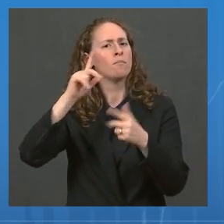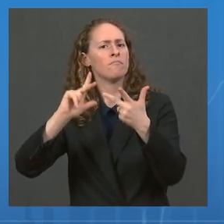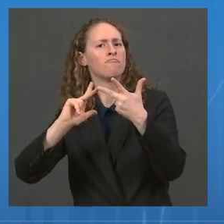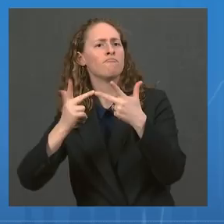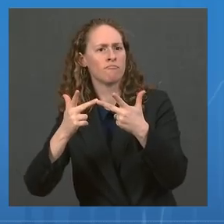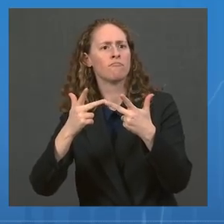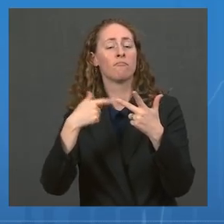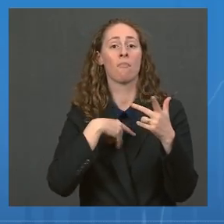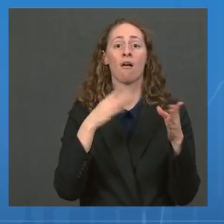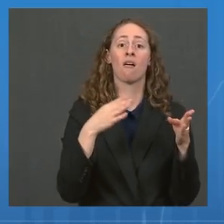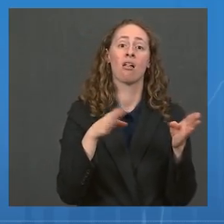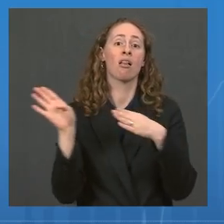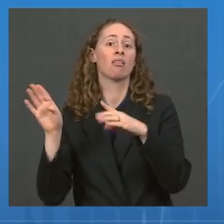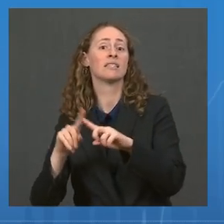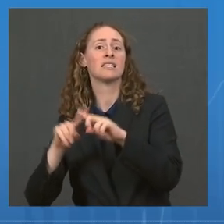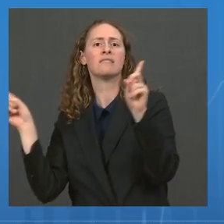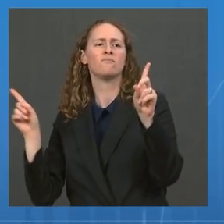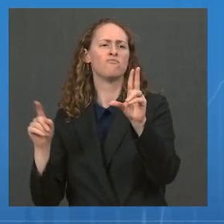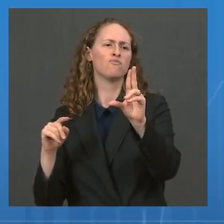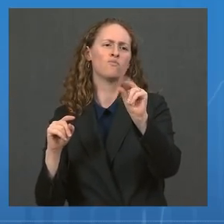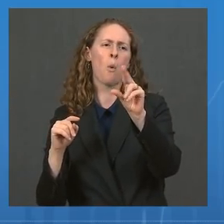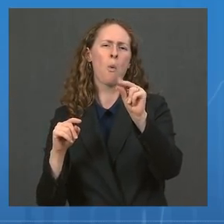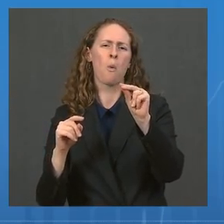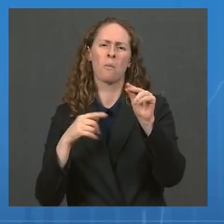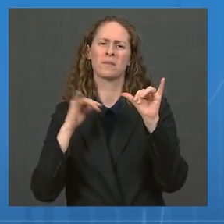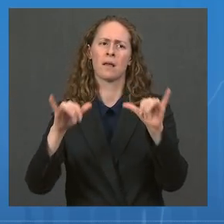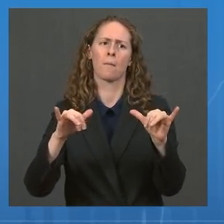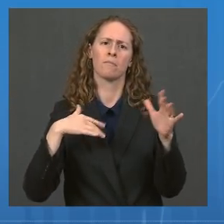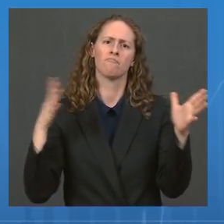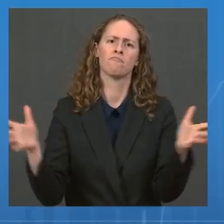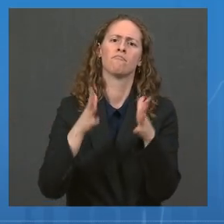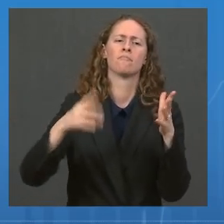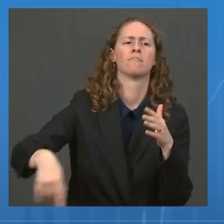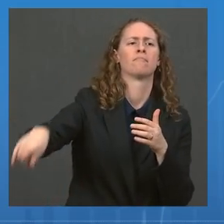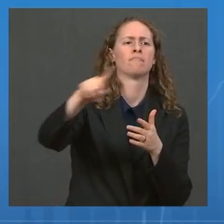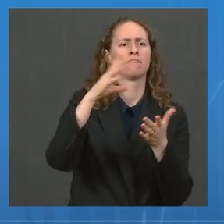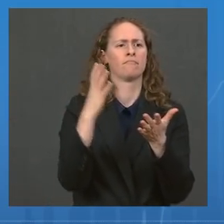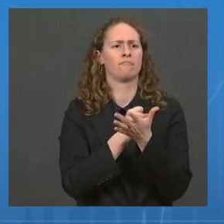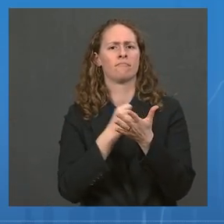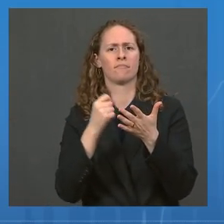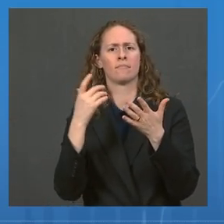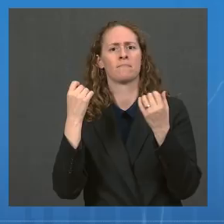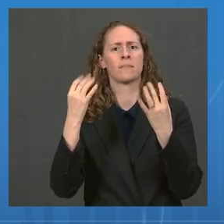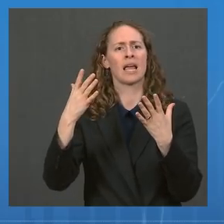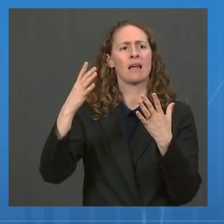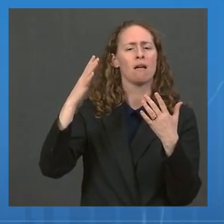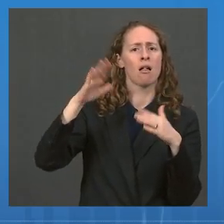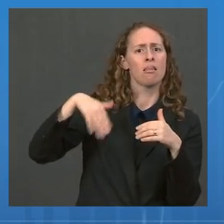to get as many people as possible vaccinated with a primary series. I want to be clear: We will not boost